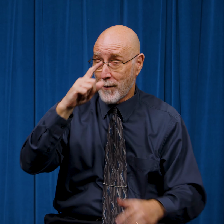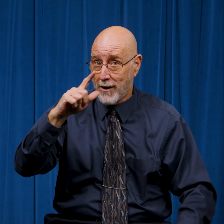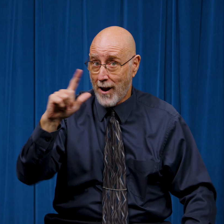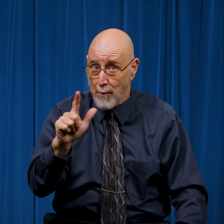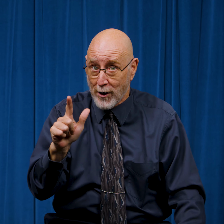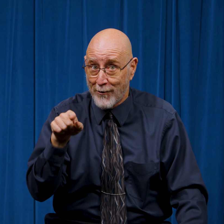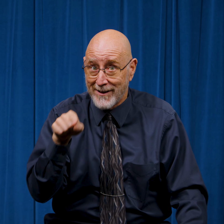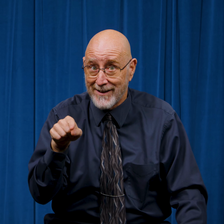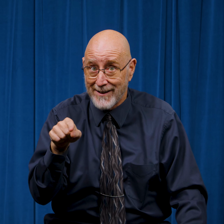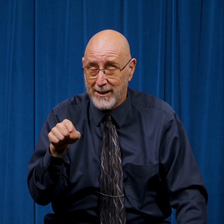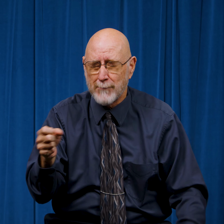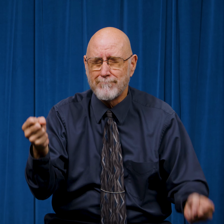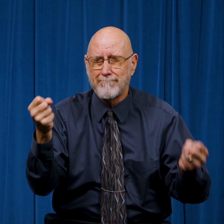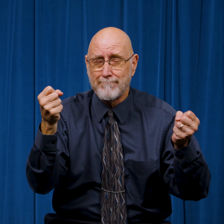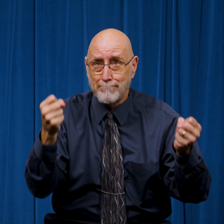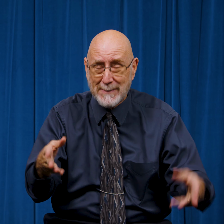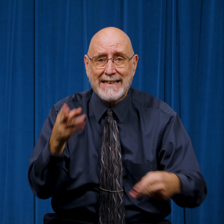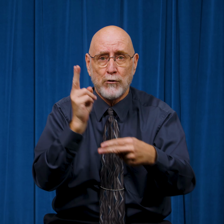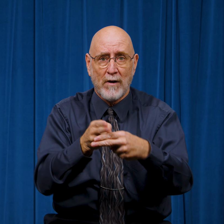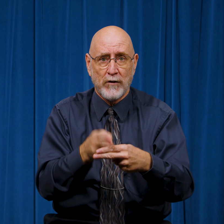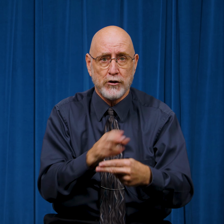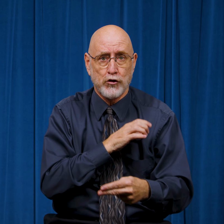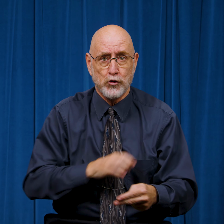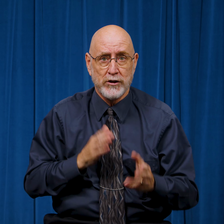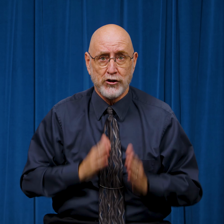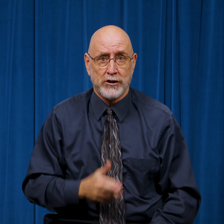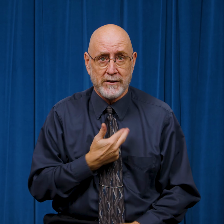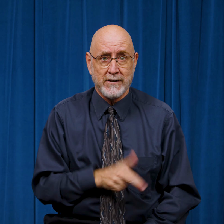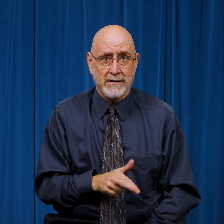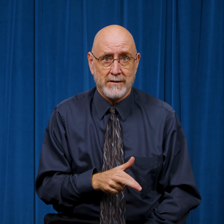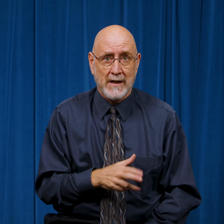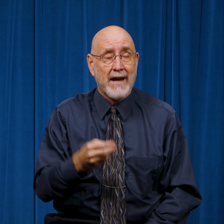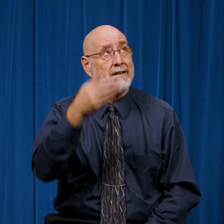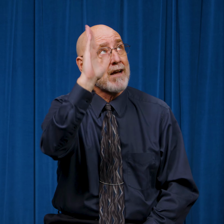has many references to Christianity and the God of the Bible